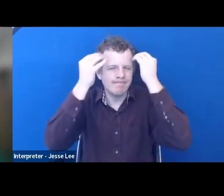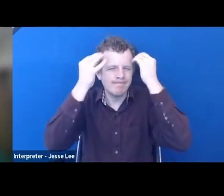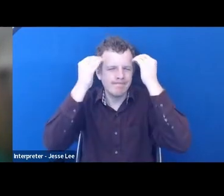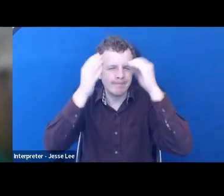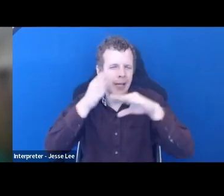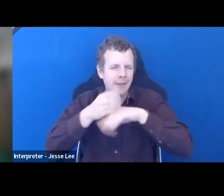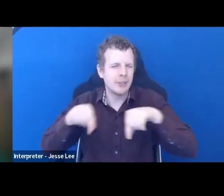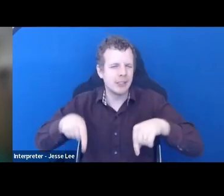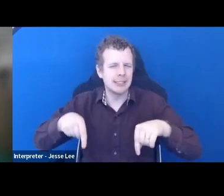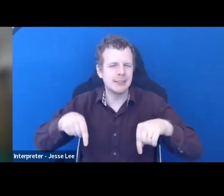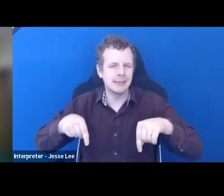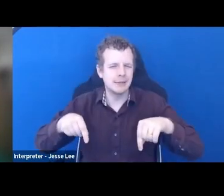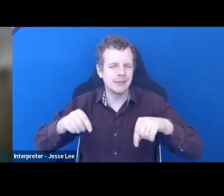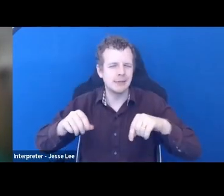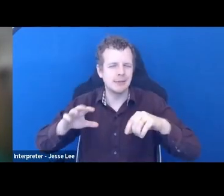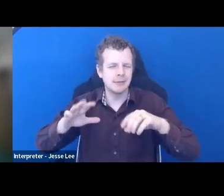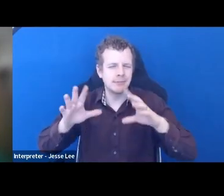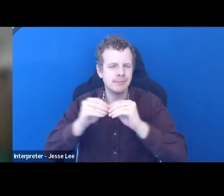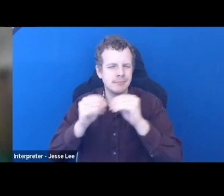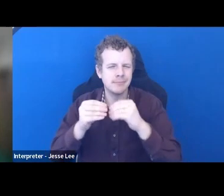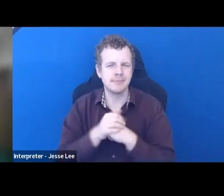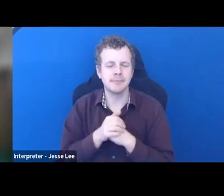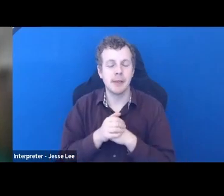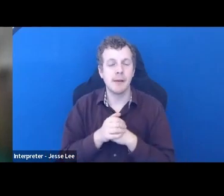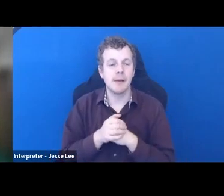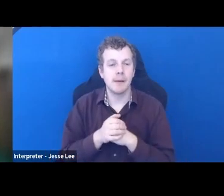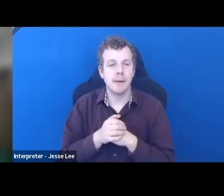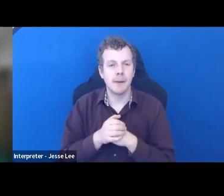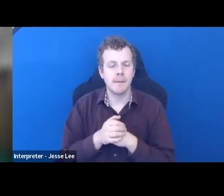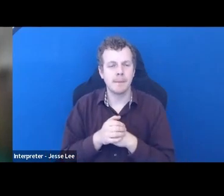And then looking at both of these studies thinking